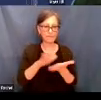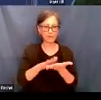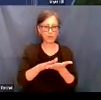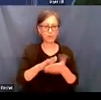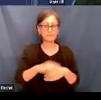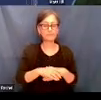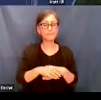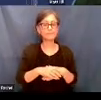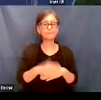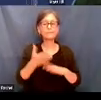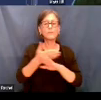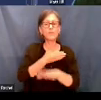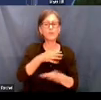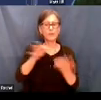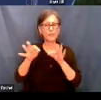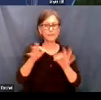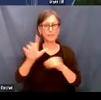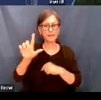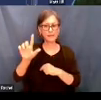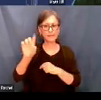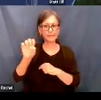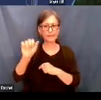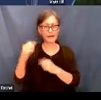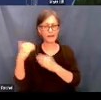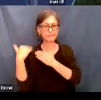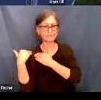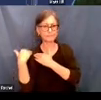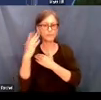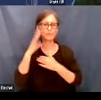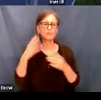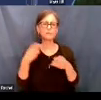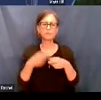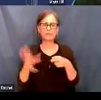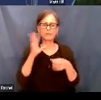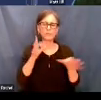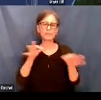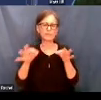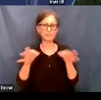Before discussing LEA responsibilities, we will briefly review the new responsibilities